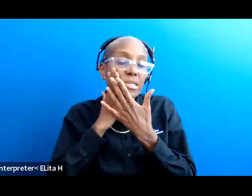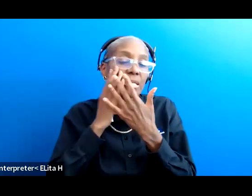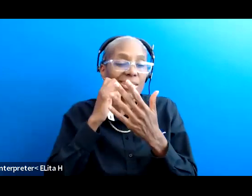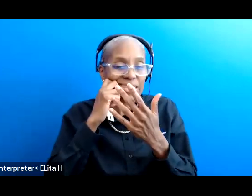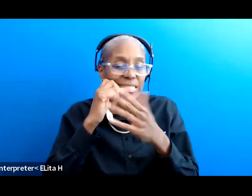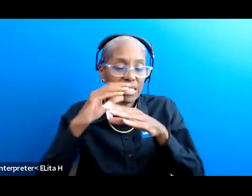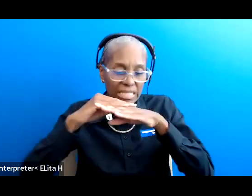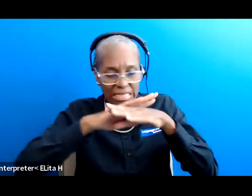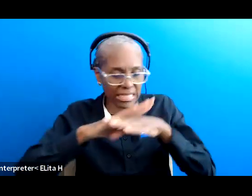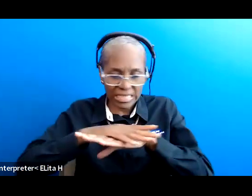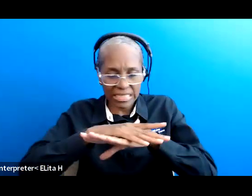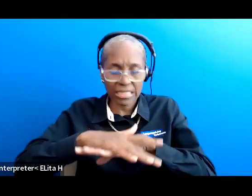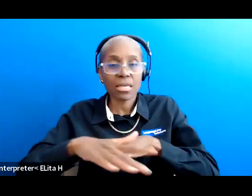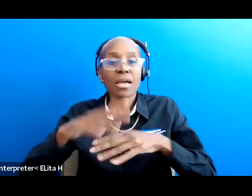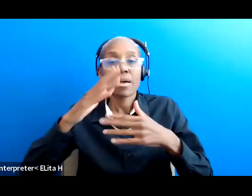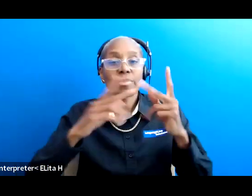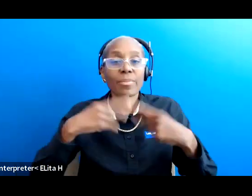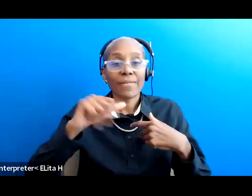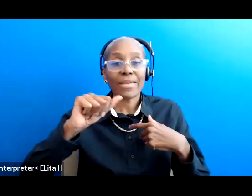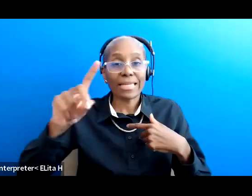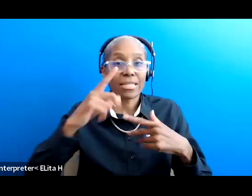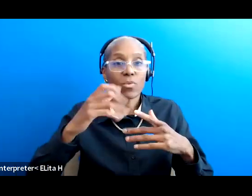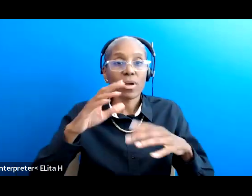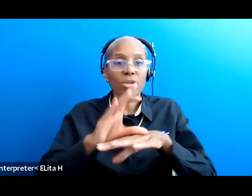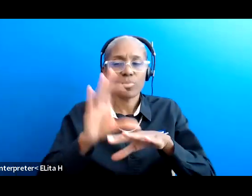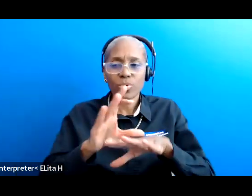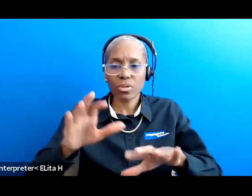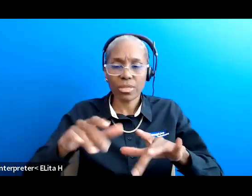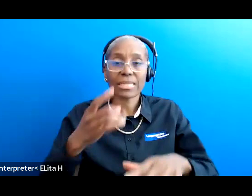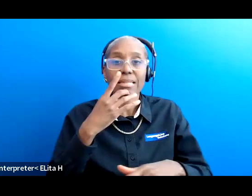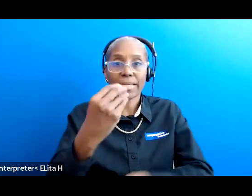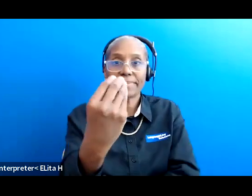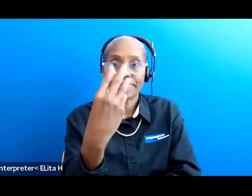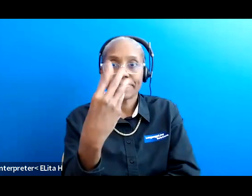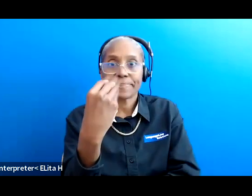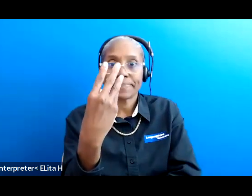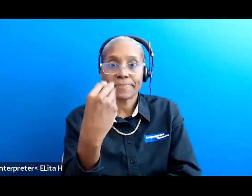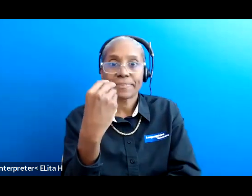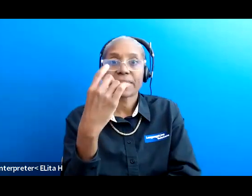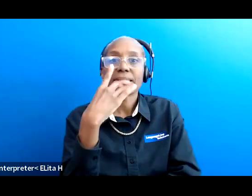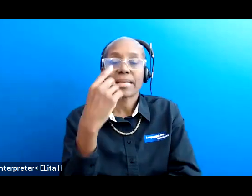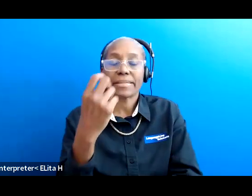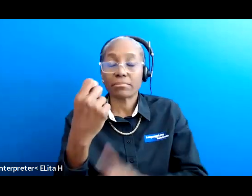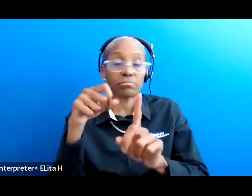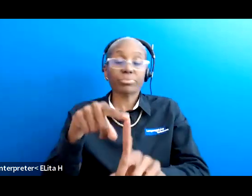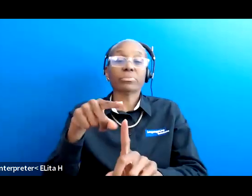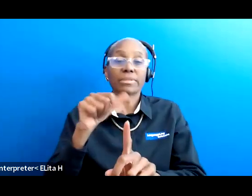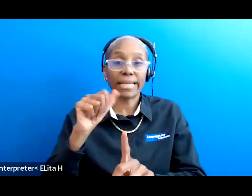I've known people that have AD from using their computer and the light from the computer triggers AD events.